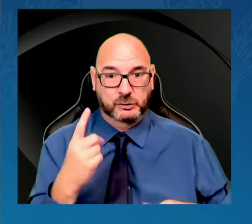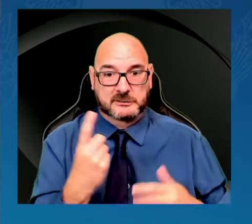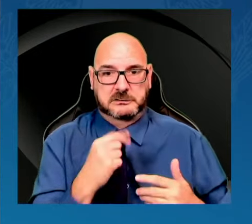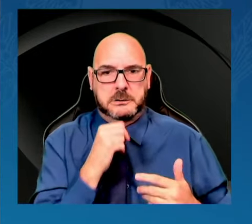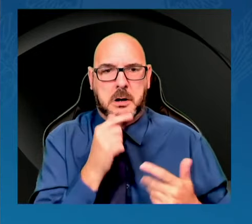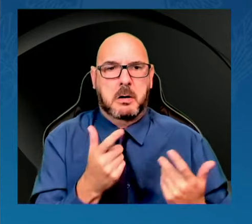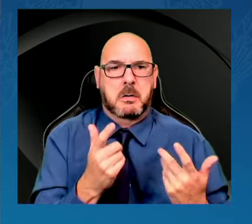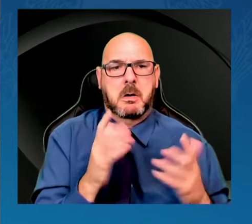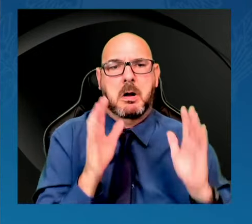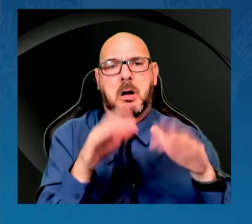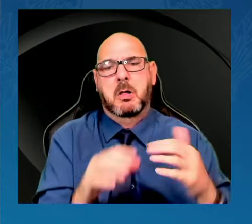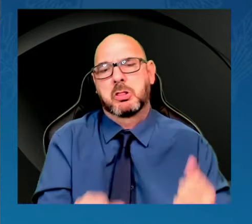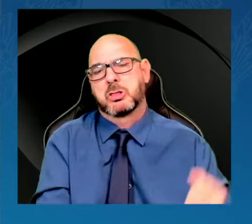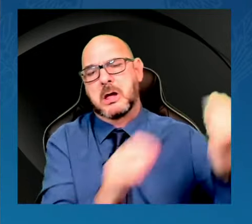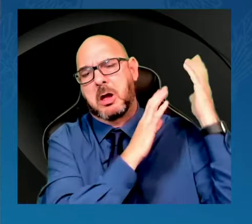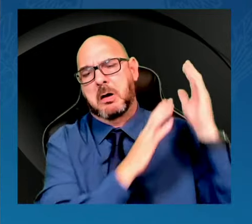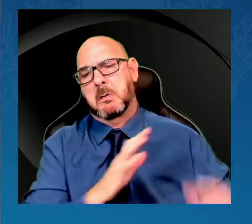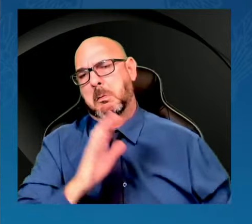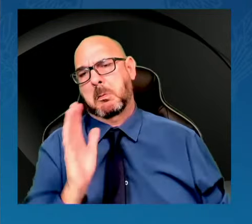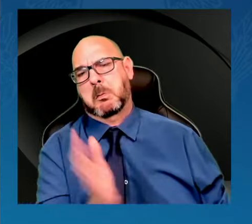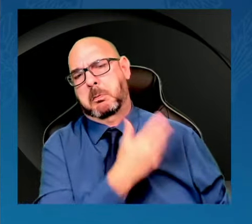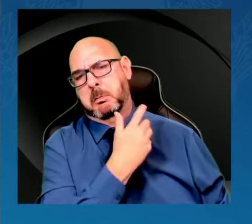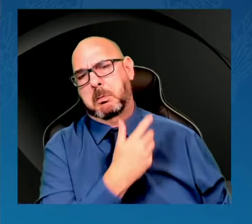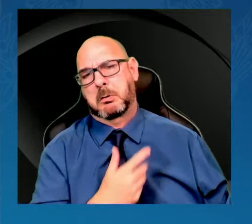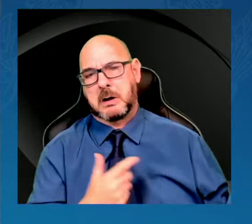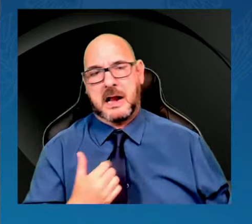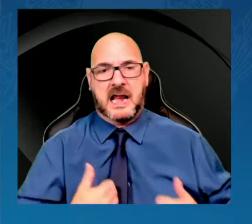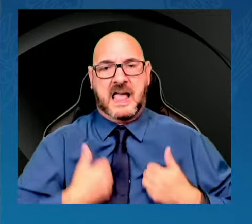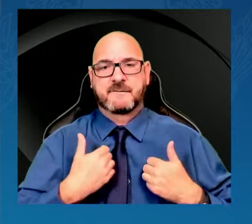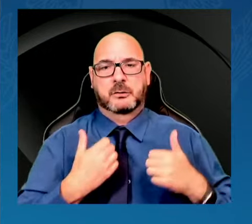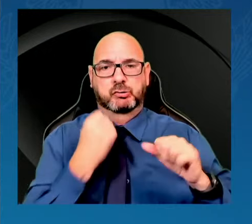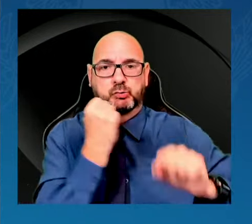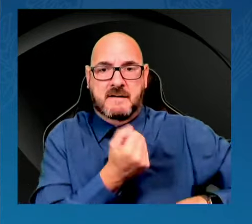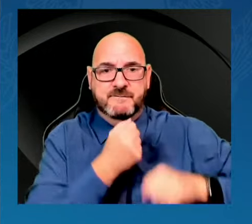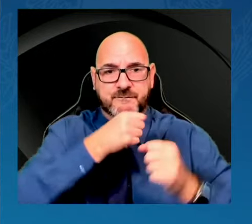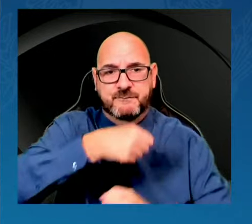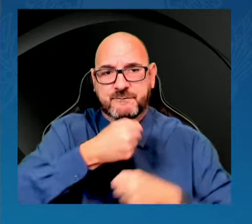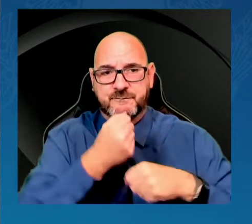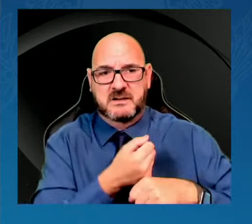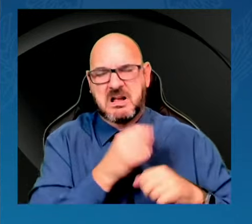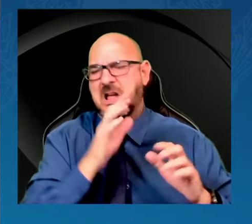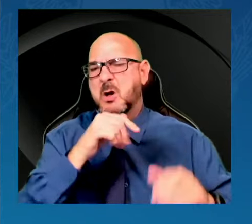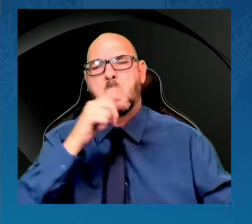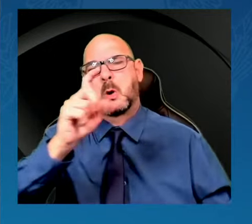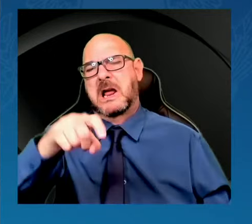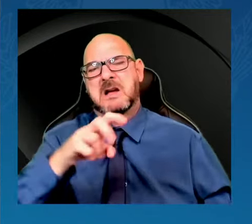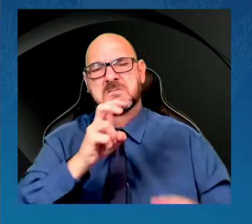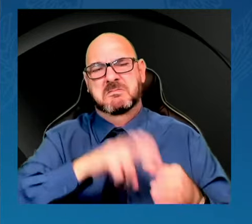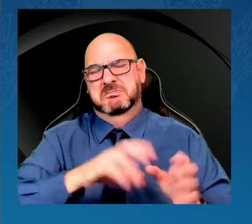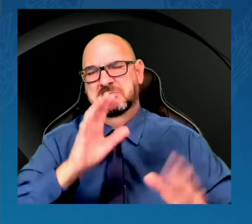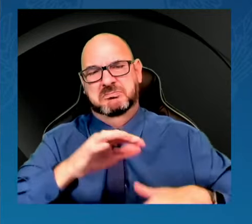You know? We're actually creating new things, new ways of doing things. And that's very exciting.